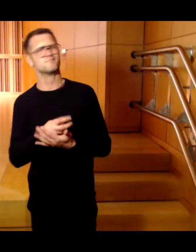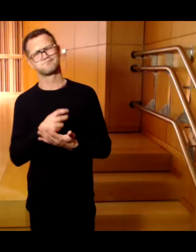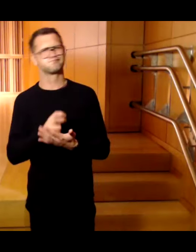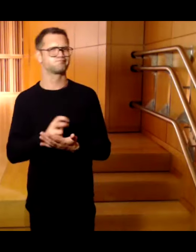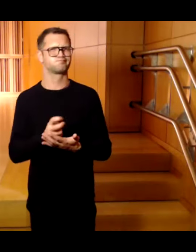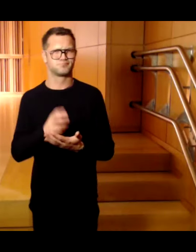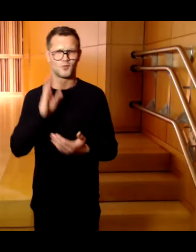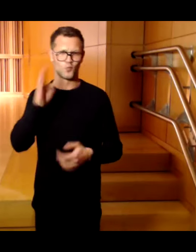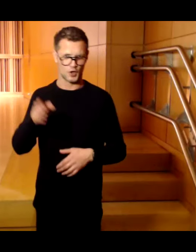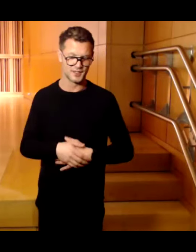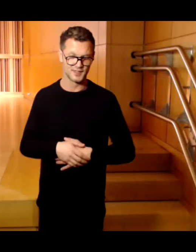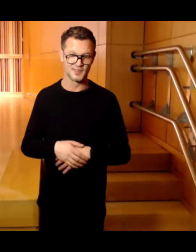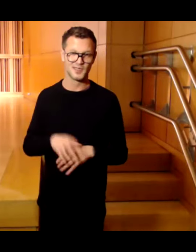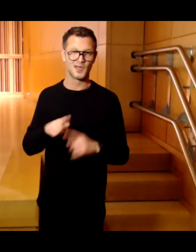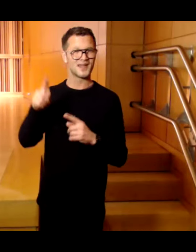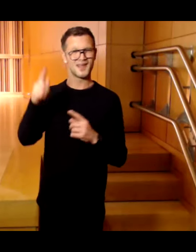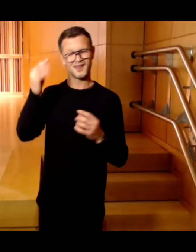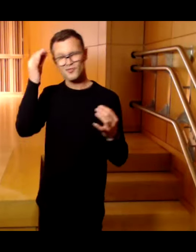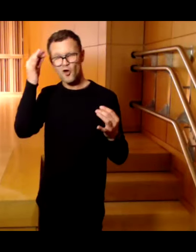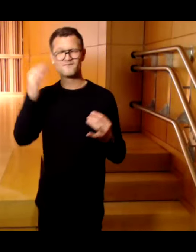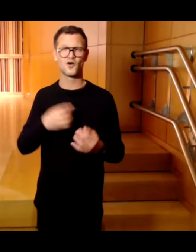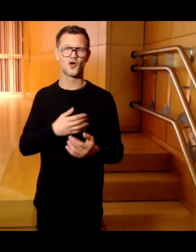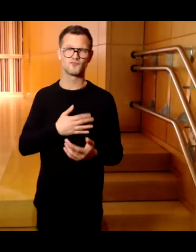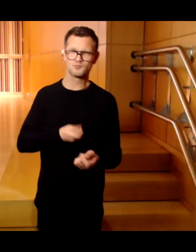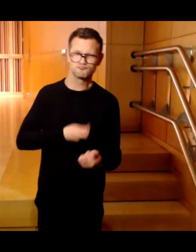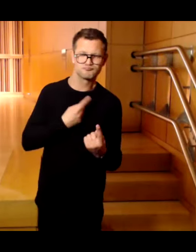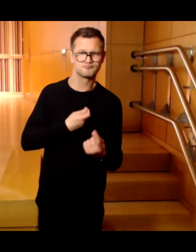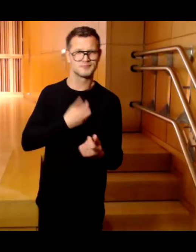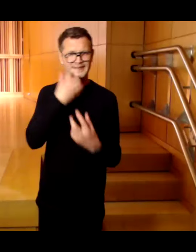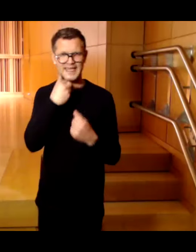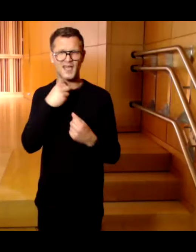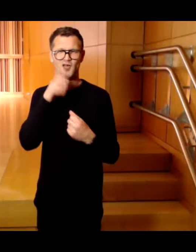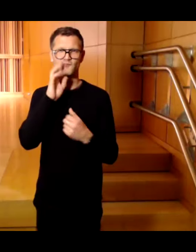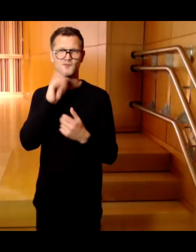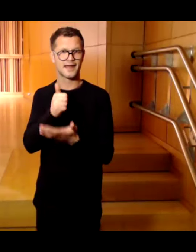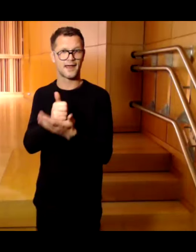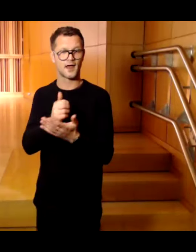Liven by thoughtfulness, kindness, and care that would carry him through his doctoral program and.